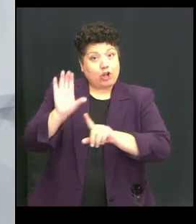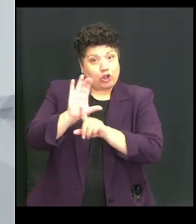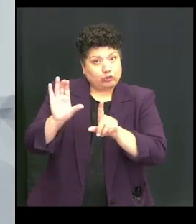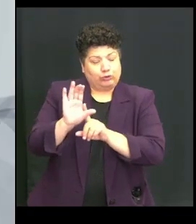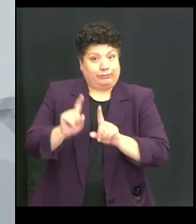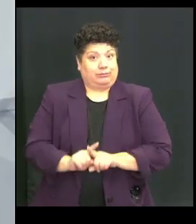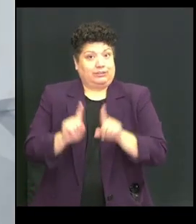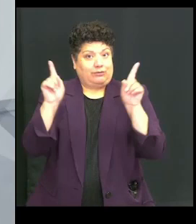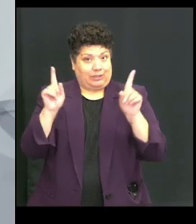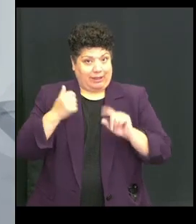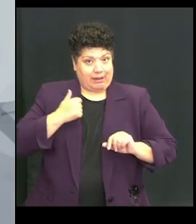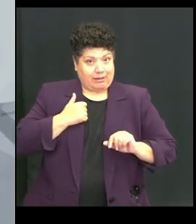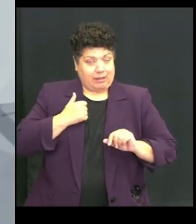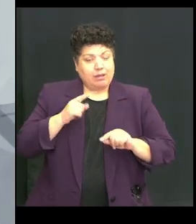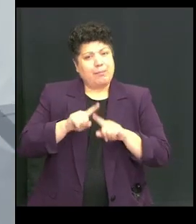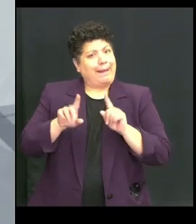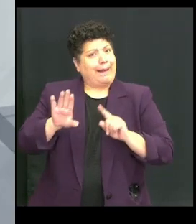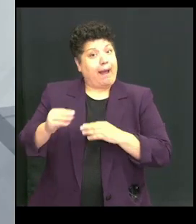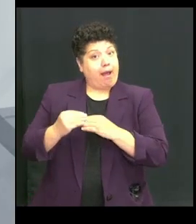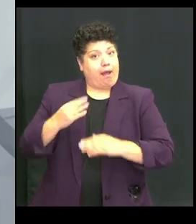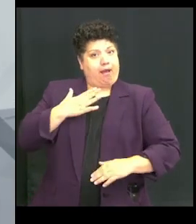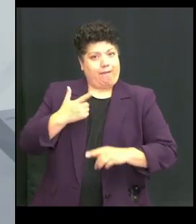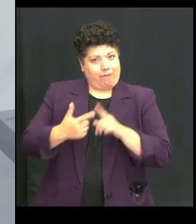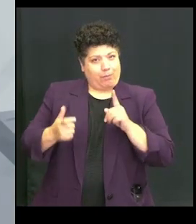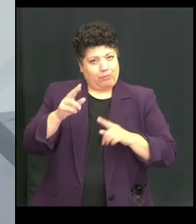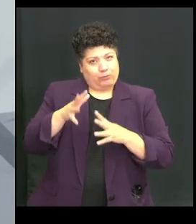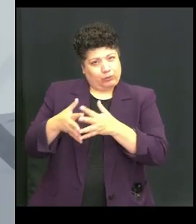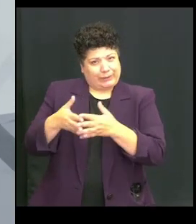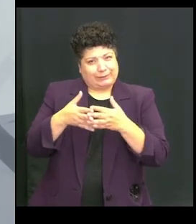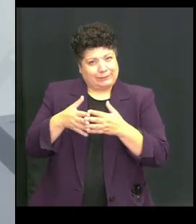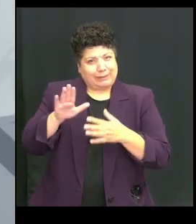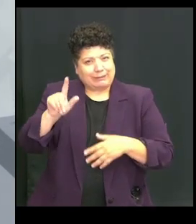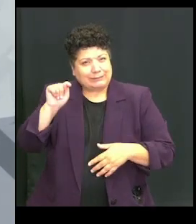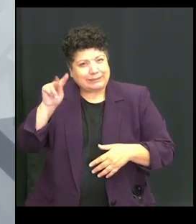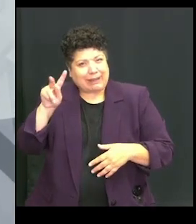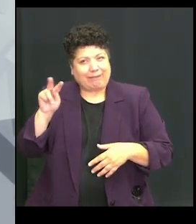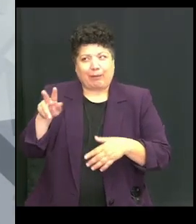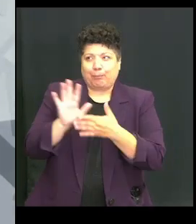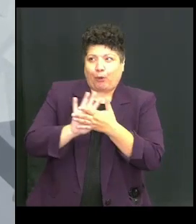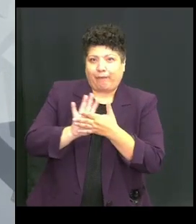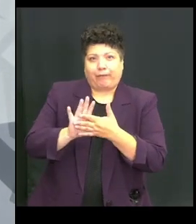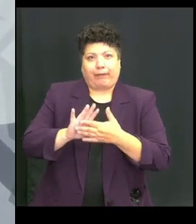I think that's a really sharp question slash observation.